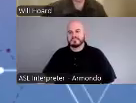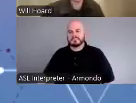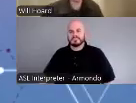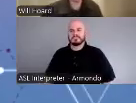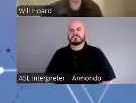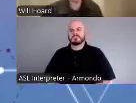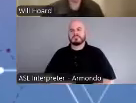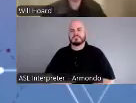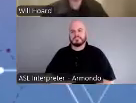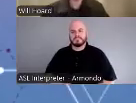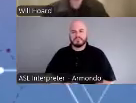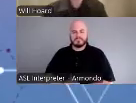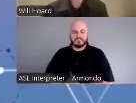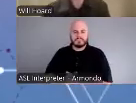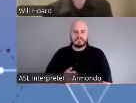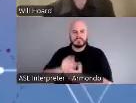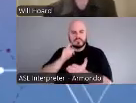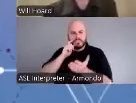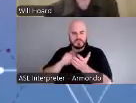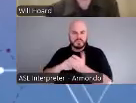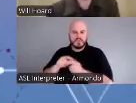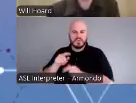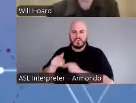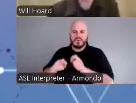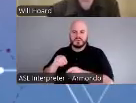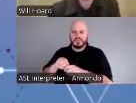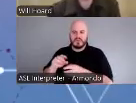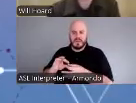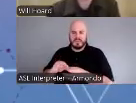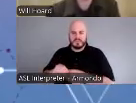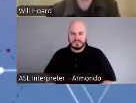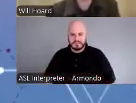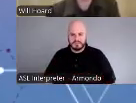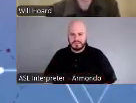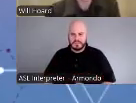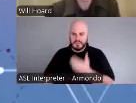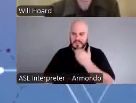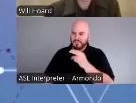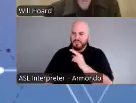in the comments too. Thanks, Cora, for bringing that out. I think it's a really interesting question,